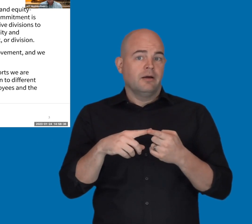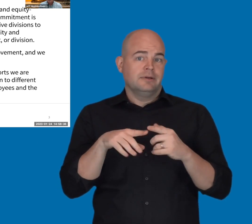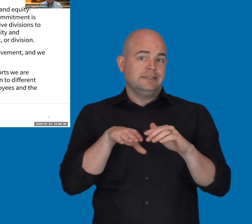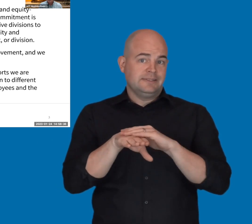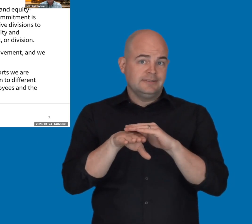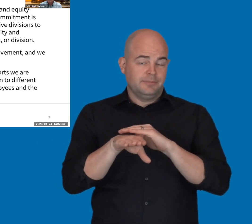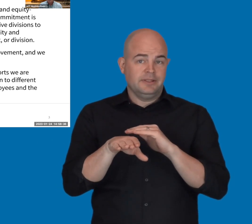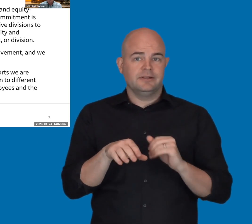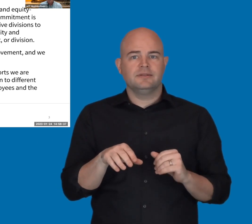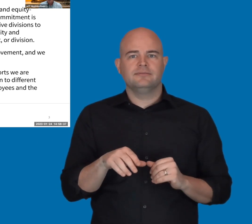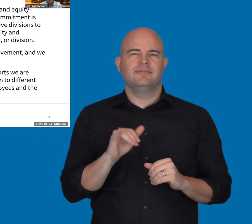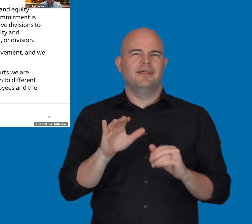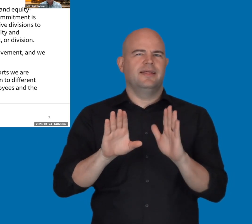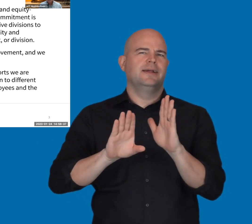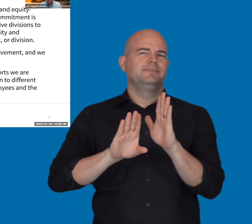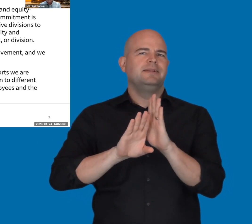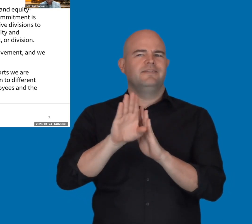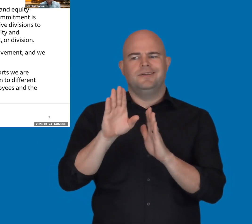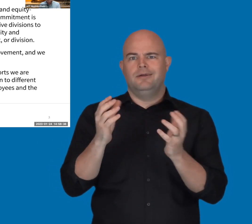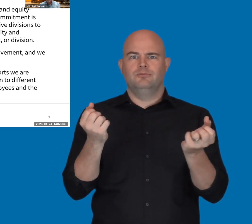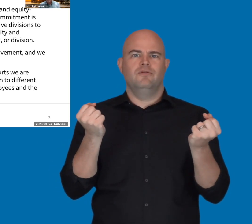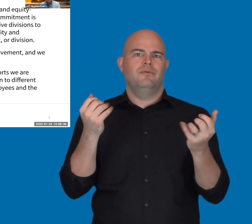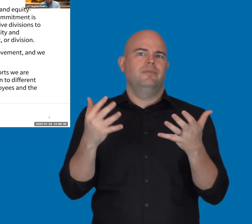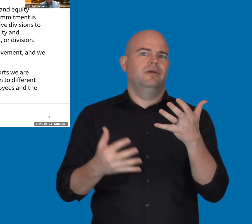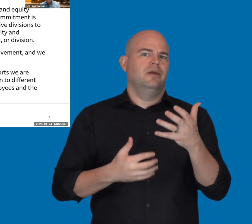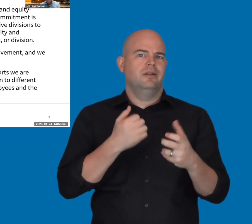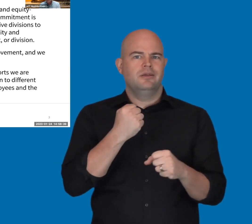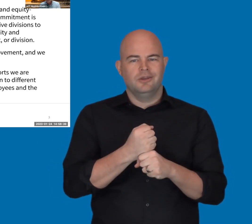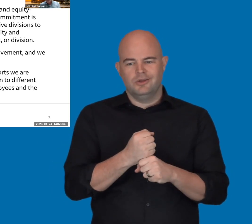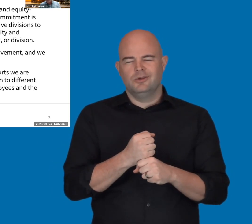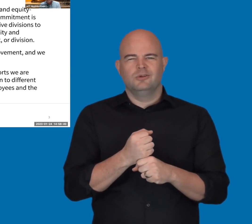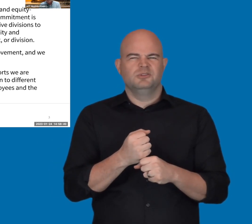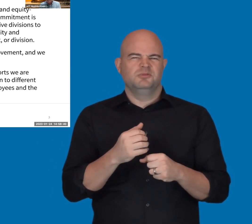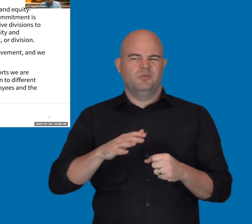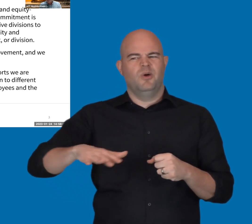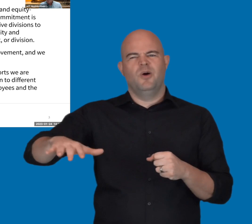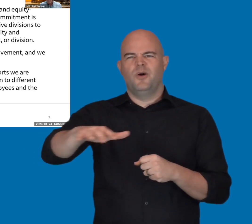as it relates to efforts involving accessibility and equity-minded practices.